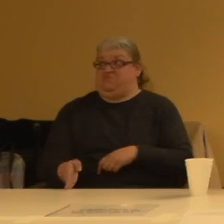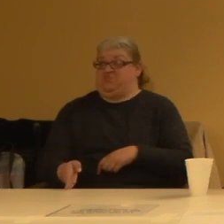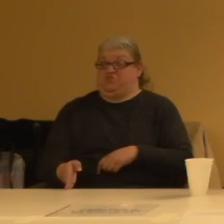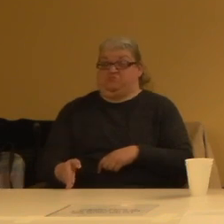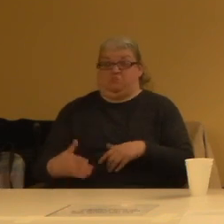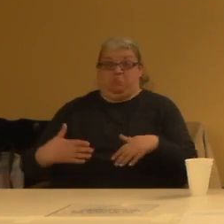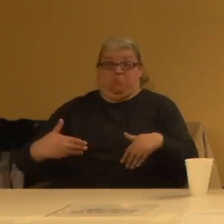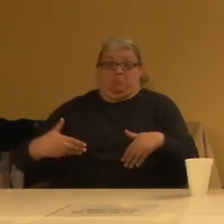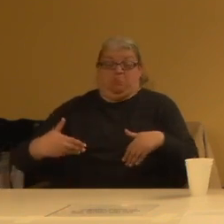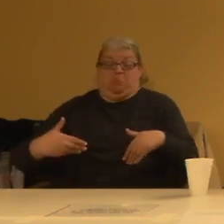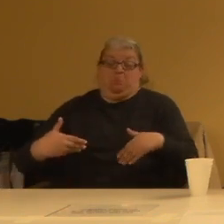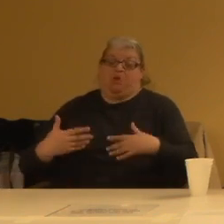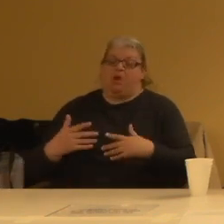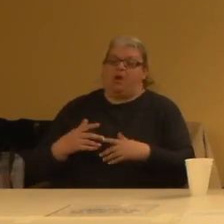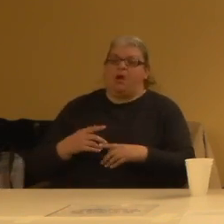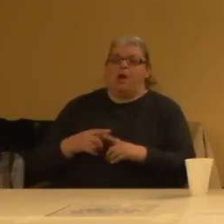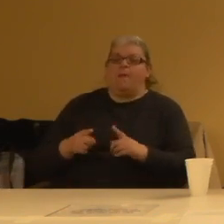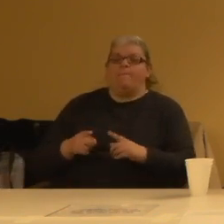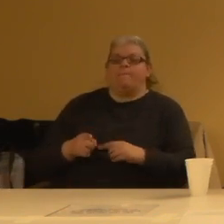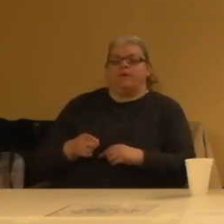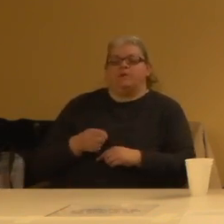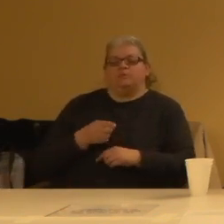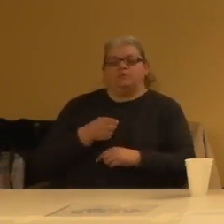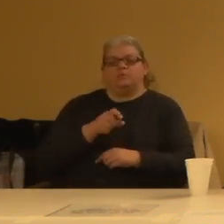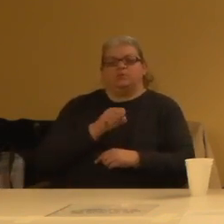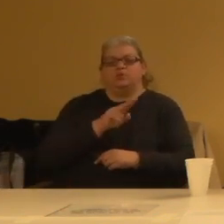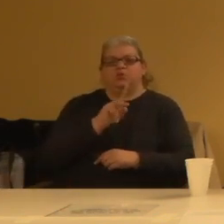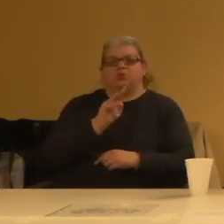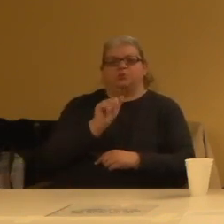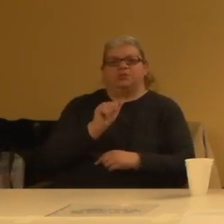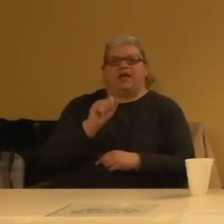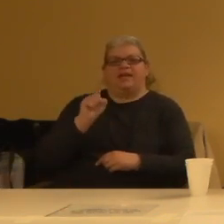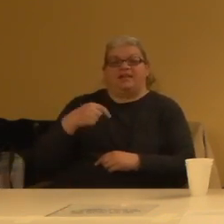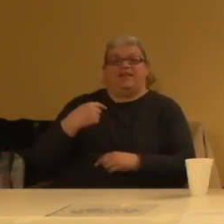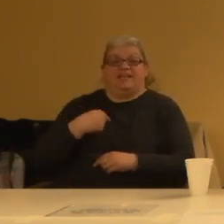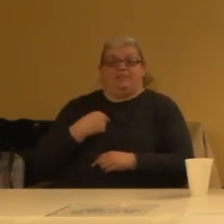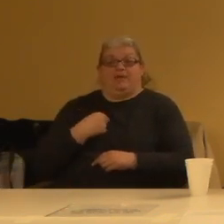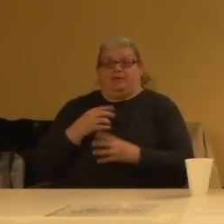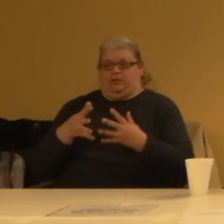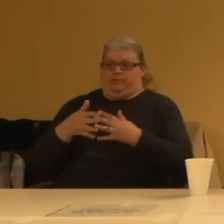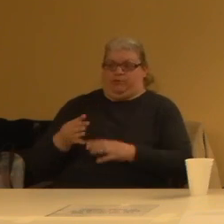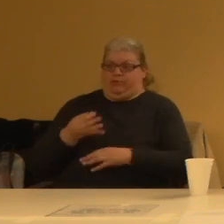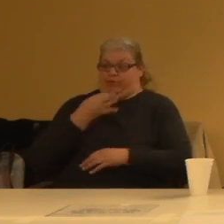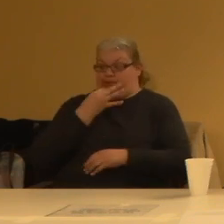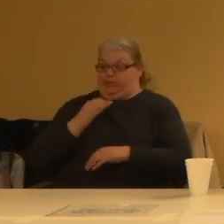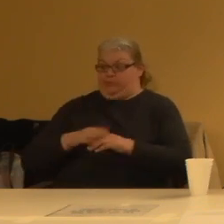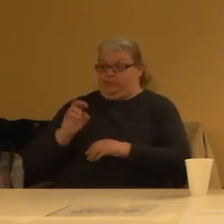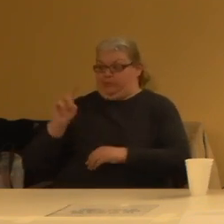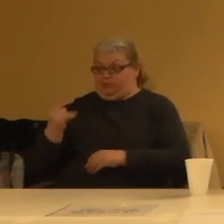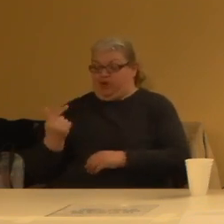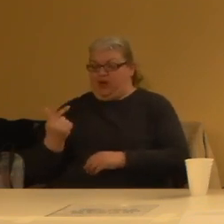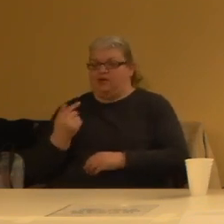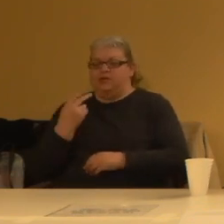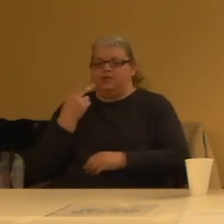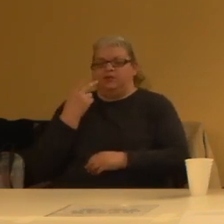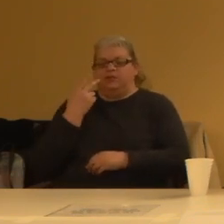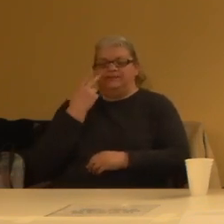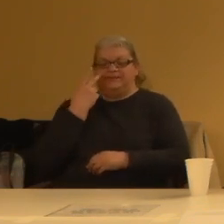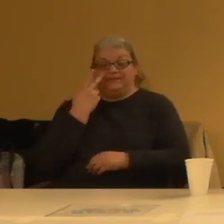But Susanna needed me to be the American expert on drag, to see what was an incredible and seismic shift in the